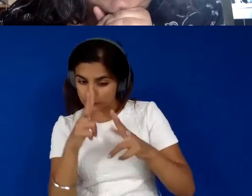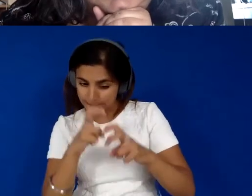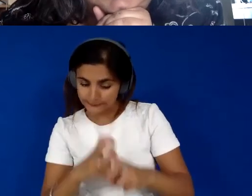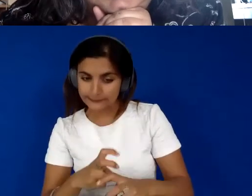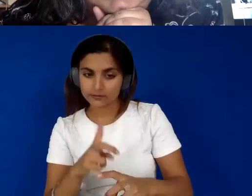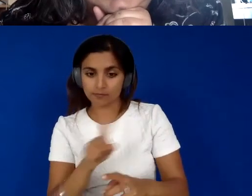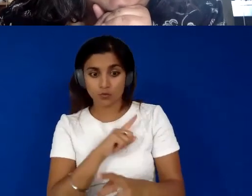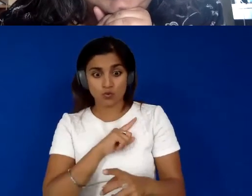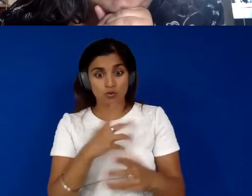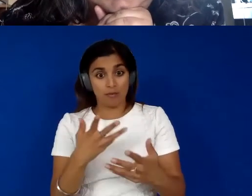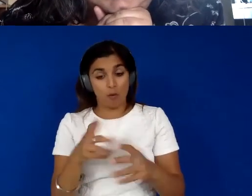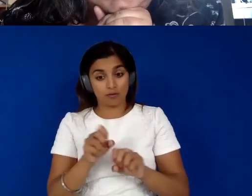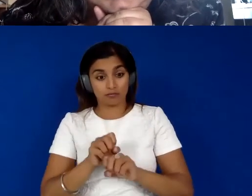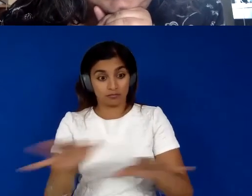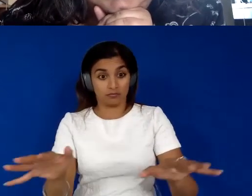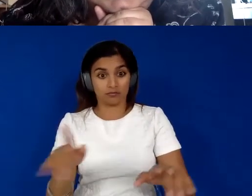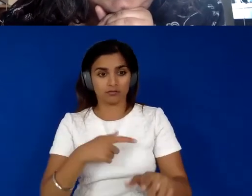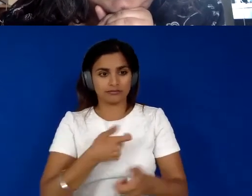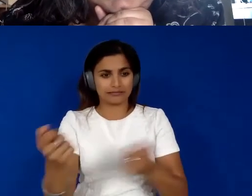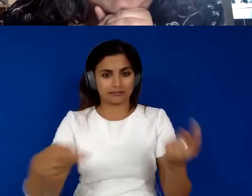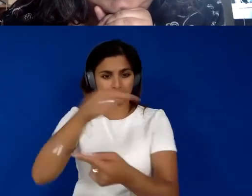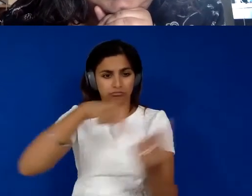to scare you and you know so that's that's kind of